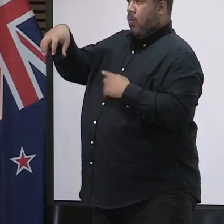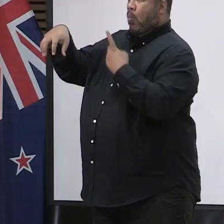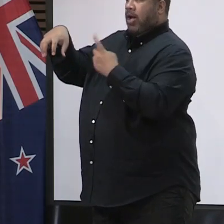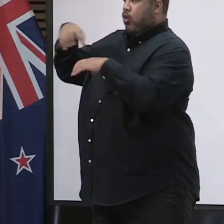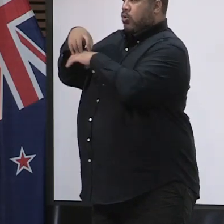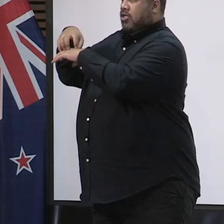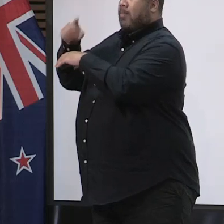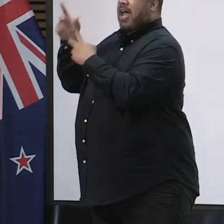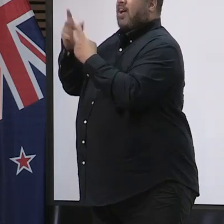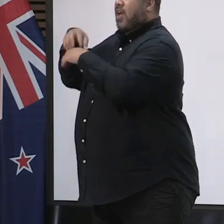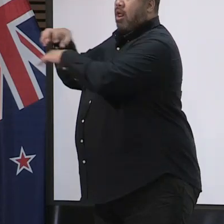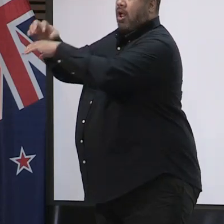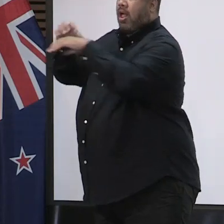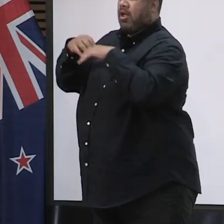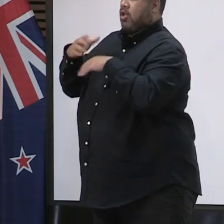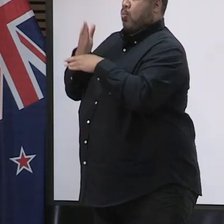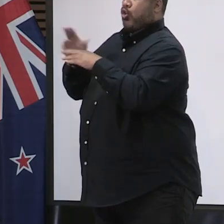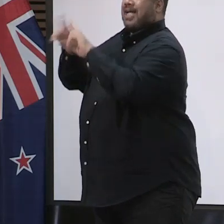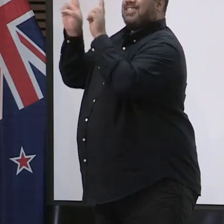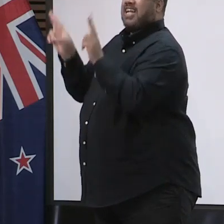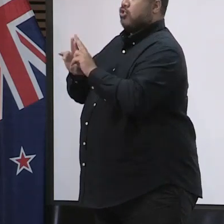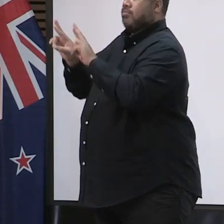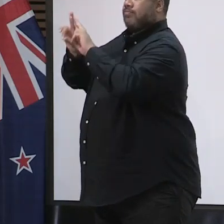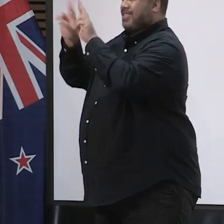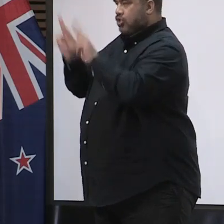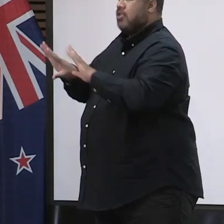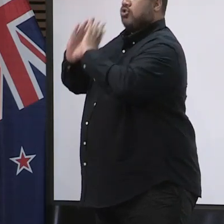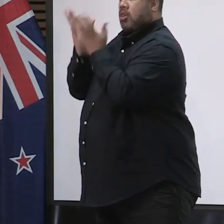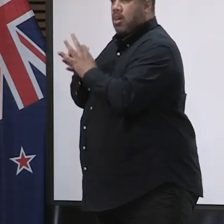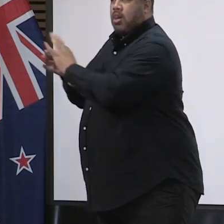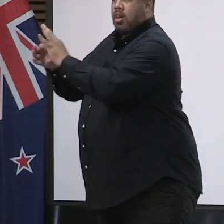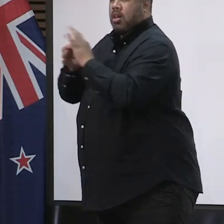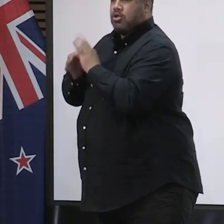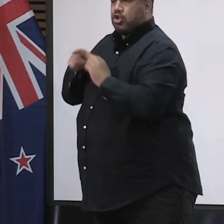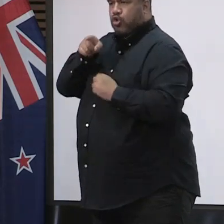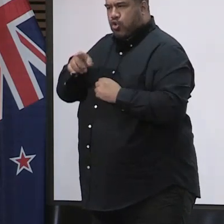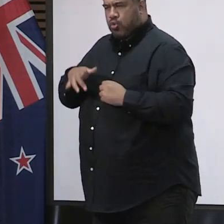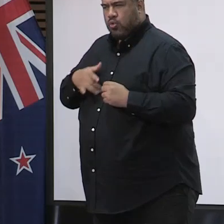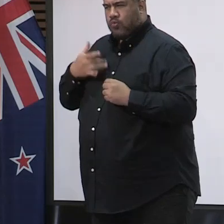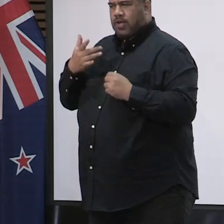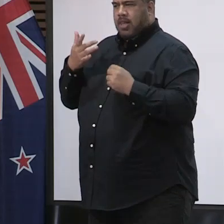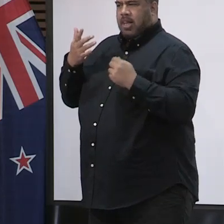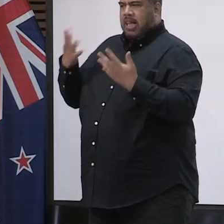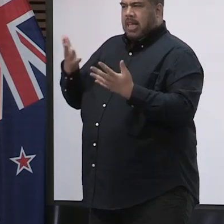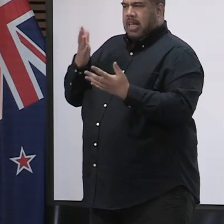operational function, but it's part of the international political sphere. Do you feel